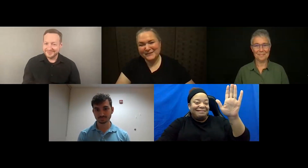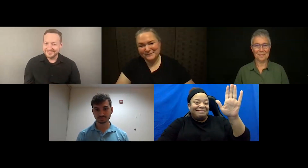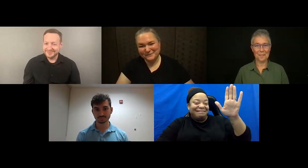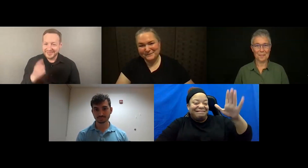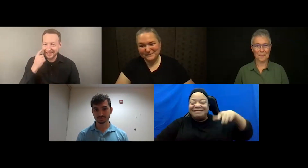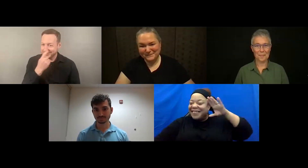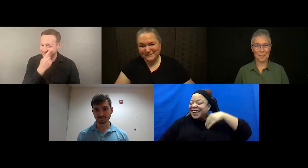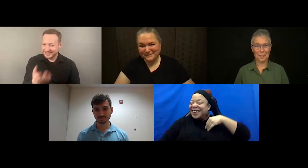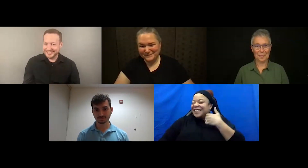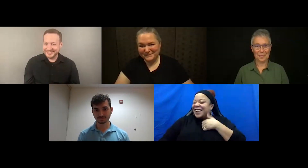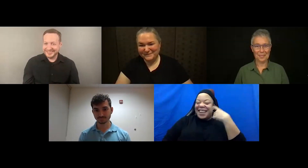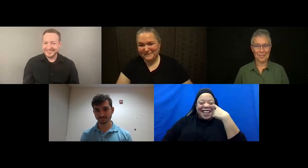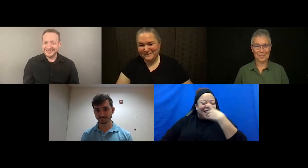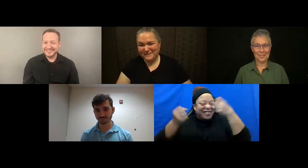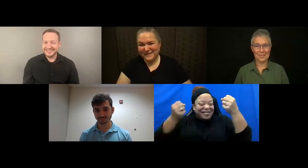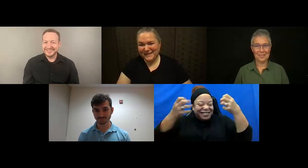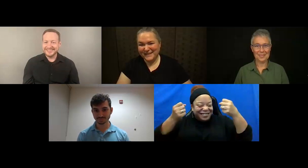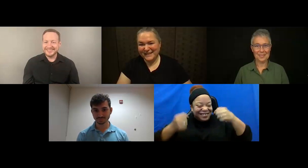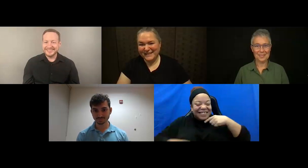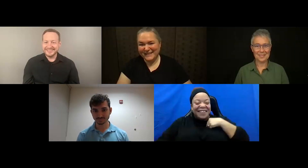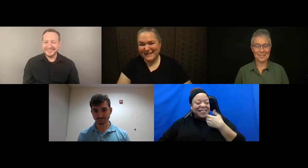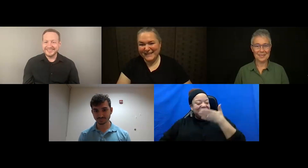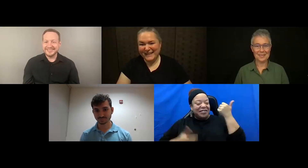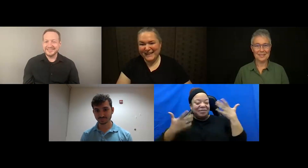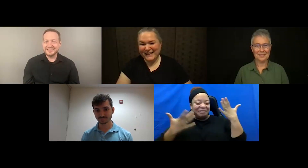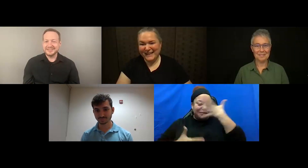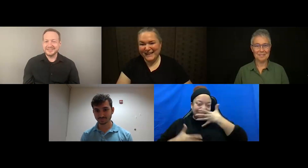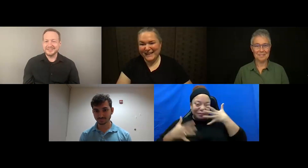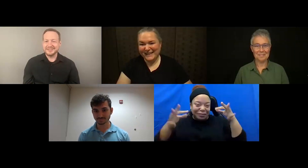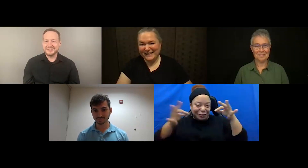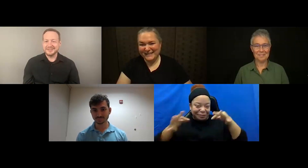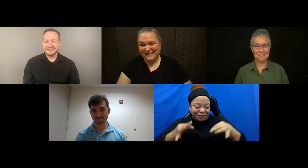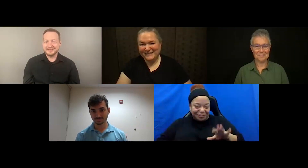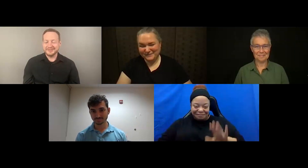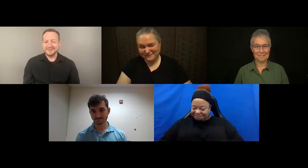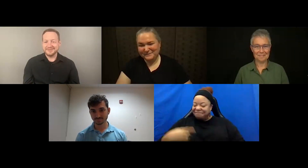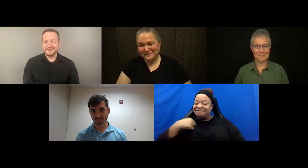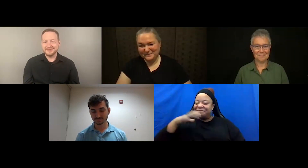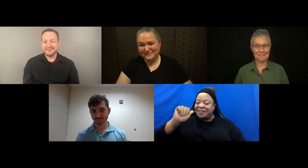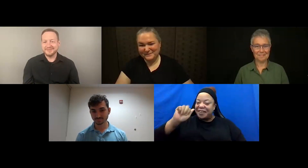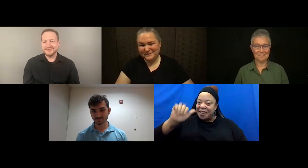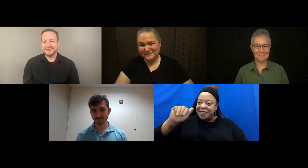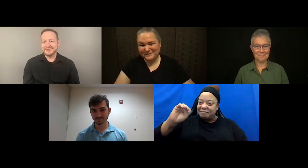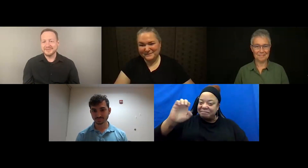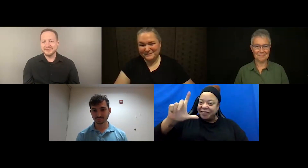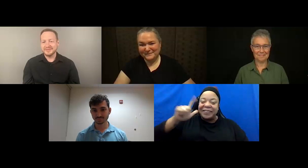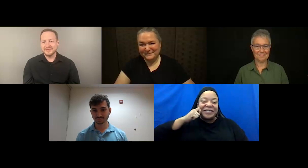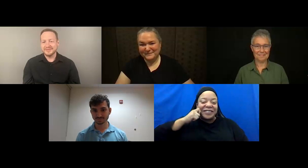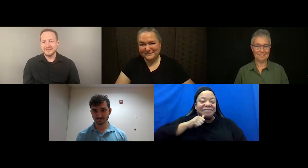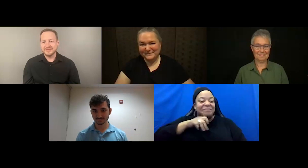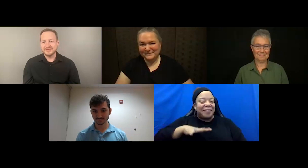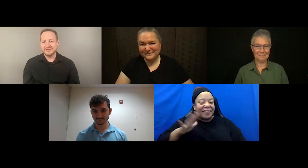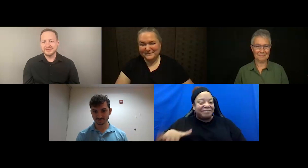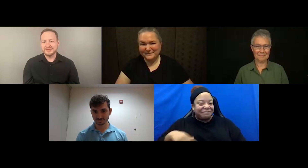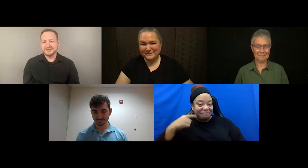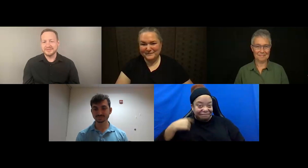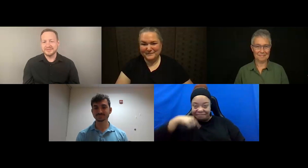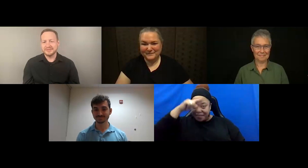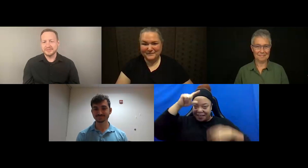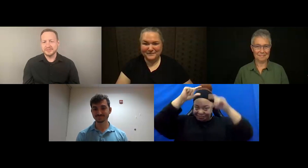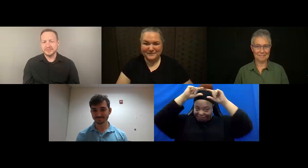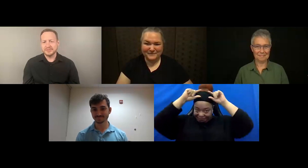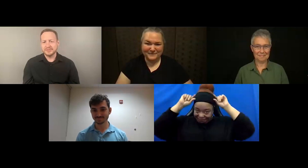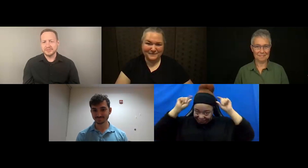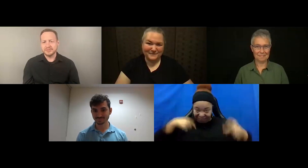Erin: I'm sorry this is Erin. I wanted to add my image description. I am a a black female.